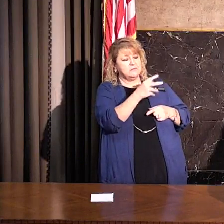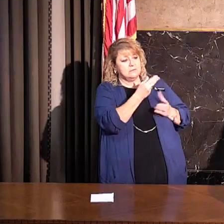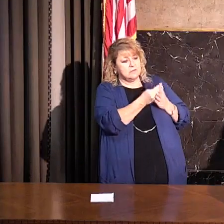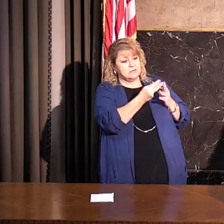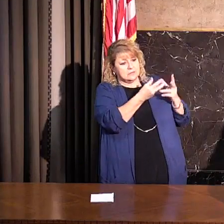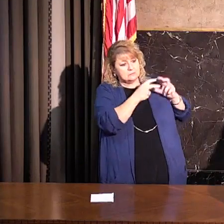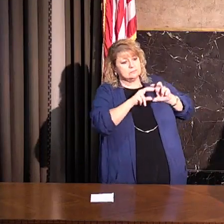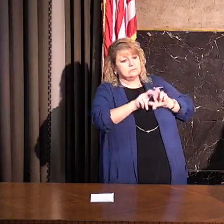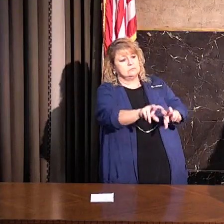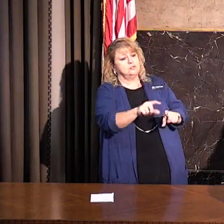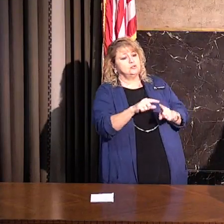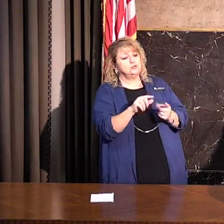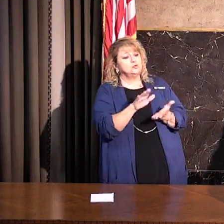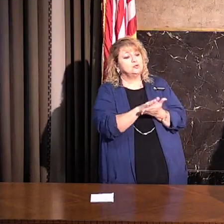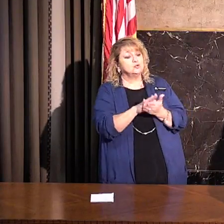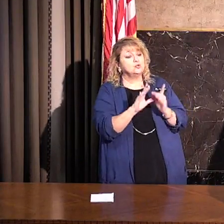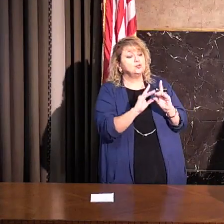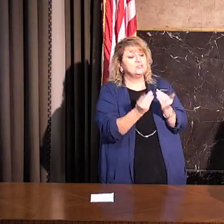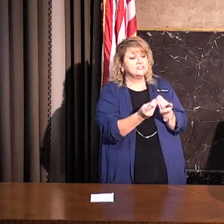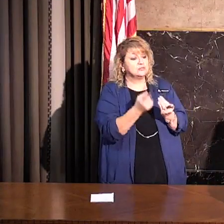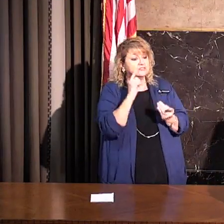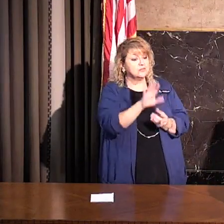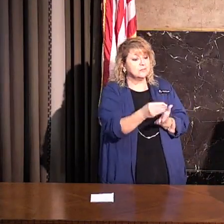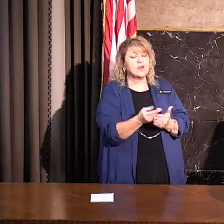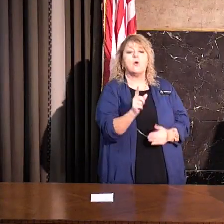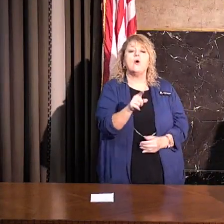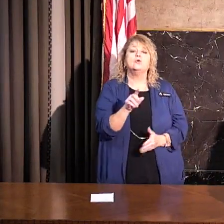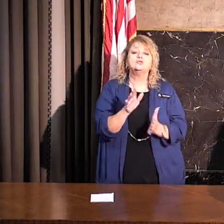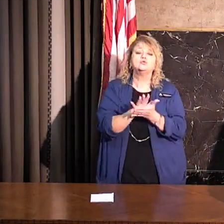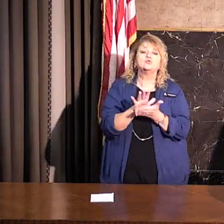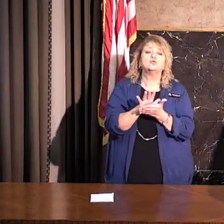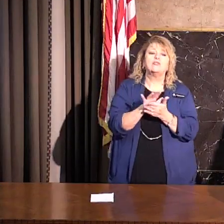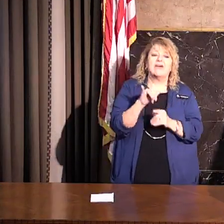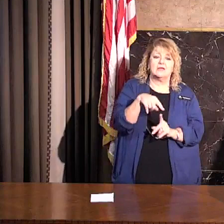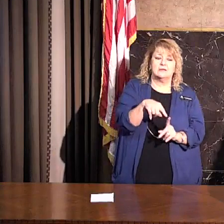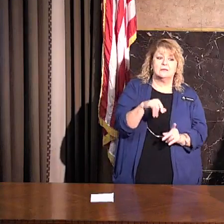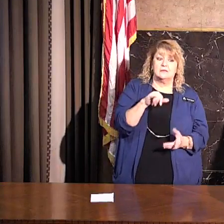some of these school districts to like, oh yeah, principally,